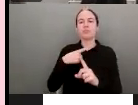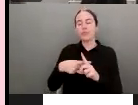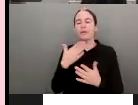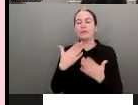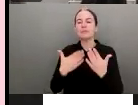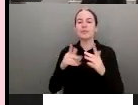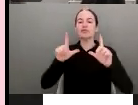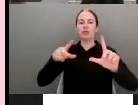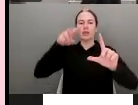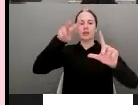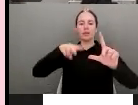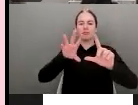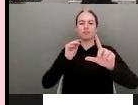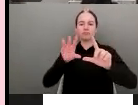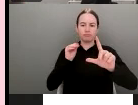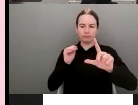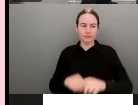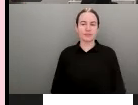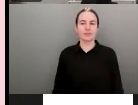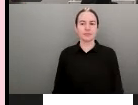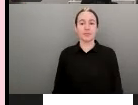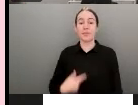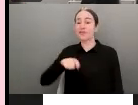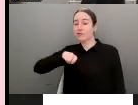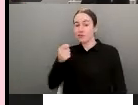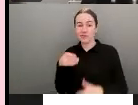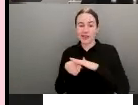But rarely like this with Switch.